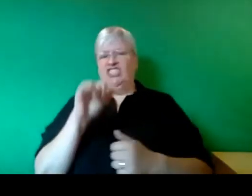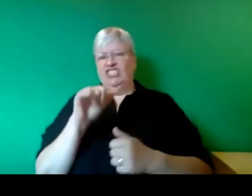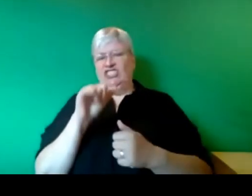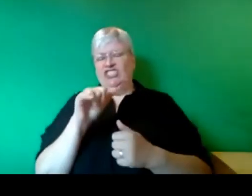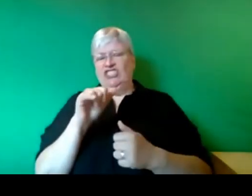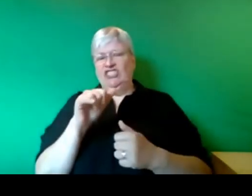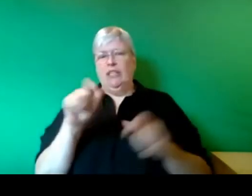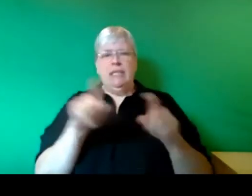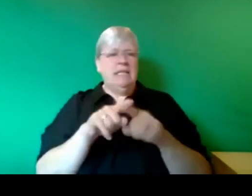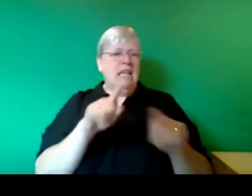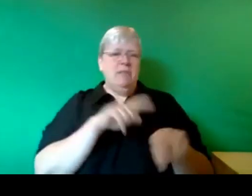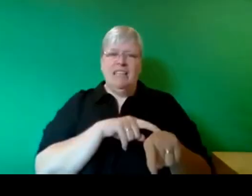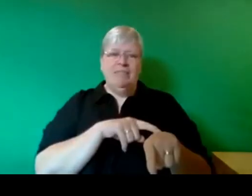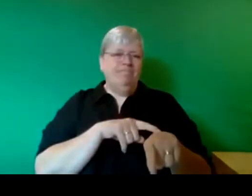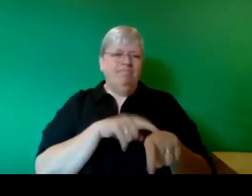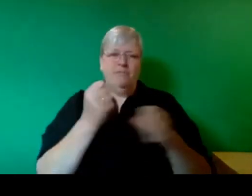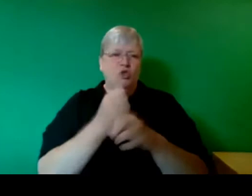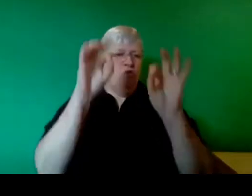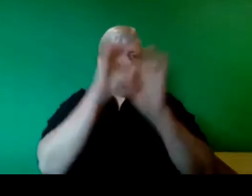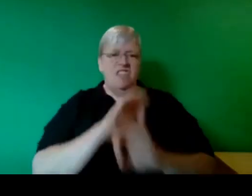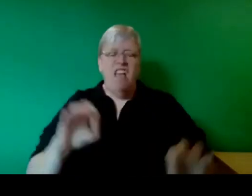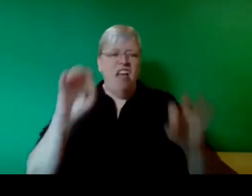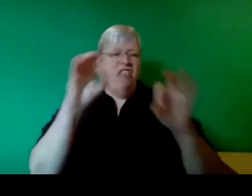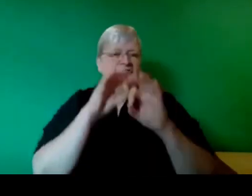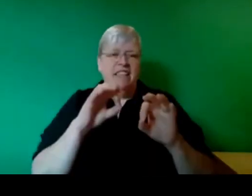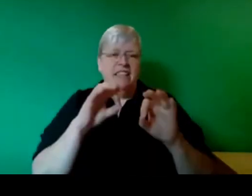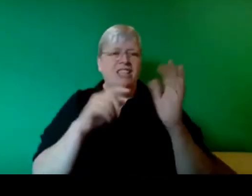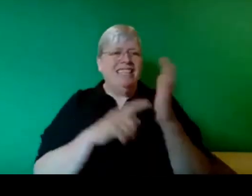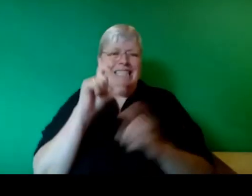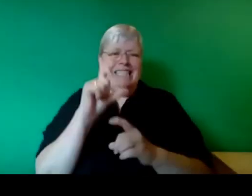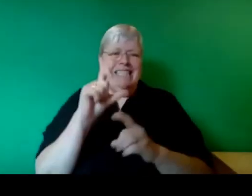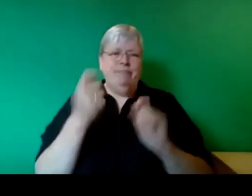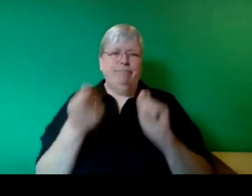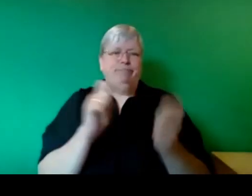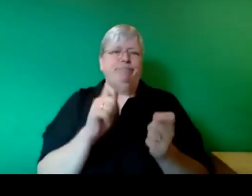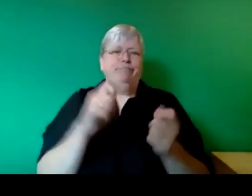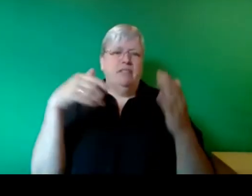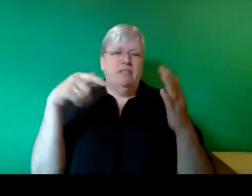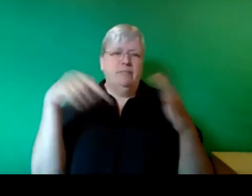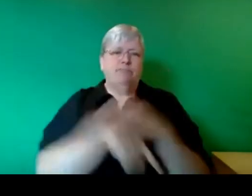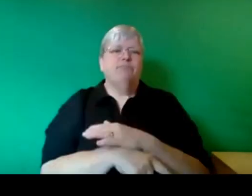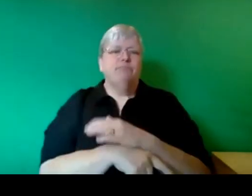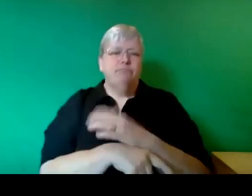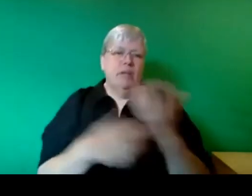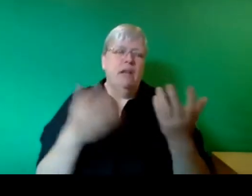race to the bottom on terms and conditions and fail spectacularly to create new jobs